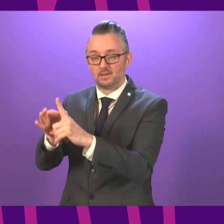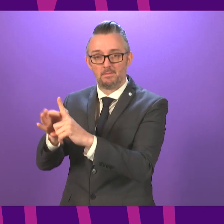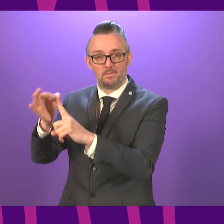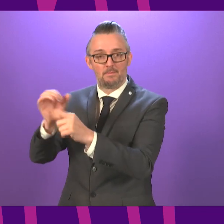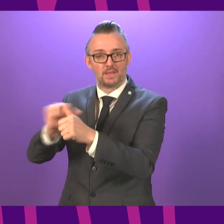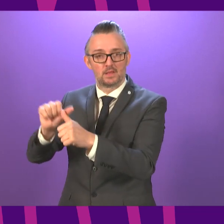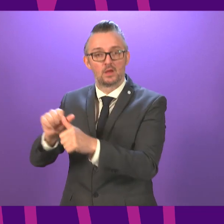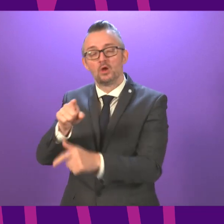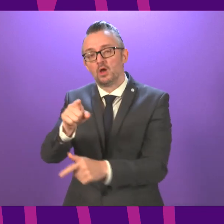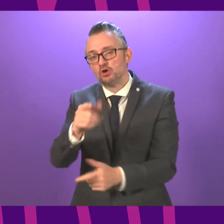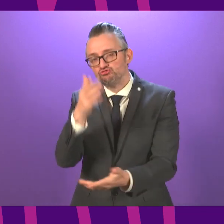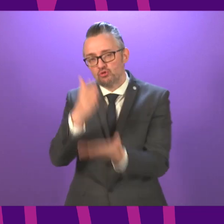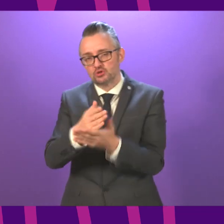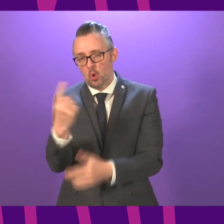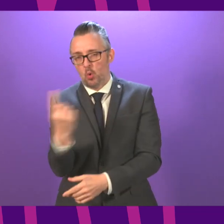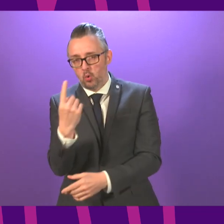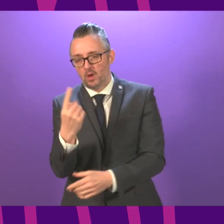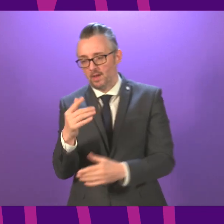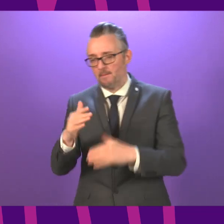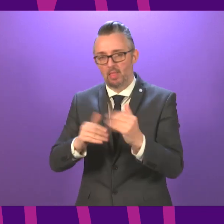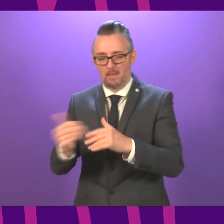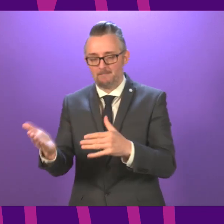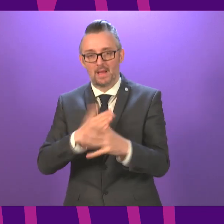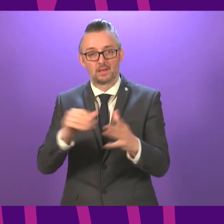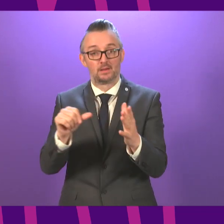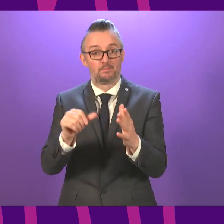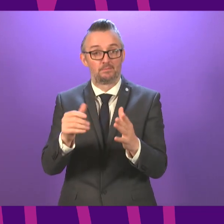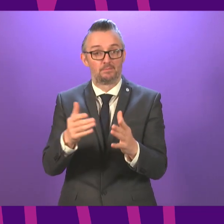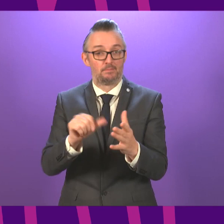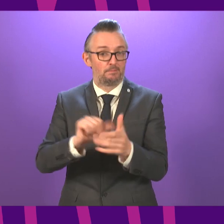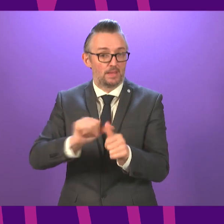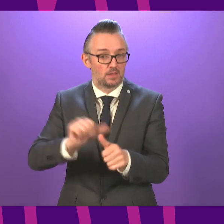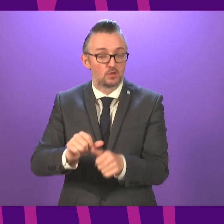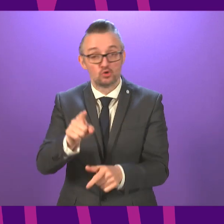That is the problem that Mr Sarwar must face. Would he trust a Tory Government at Westminster